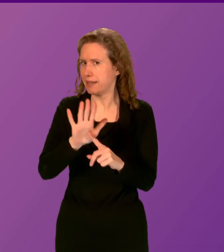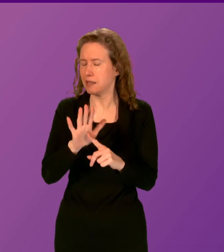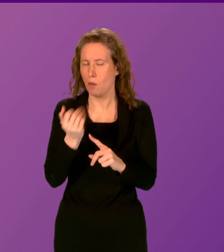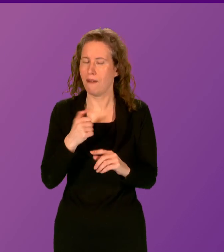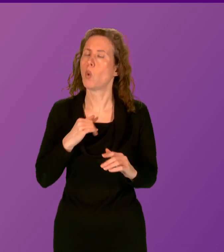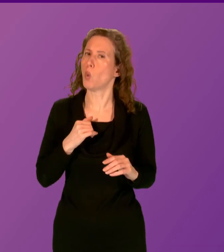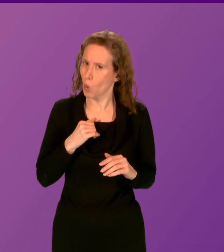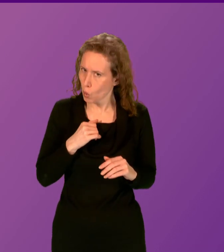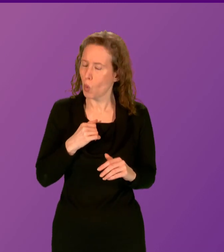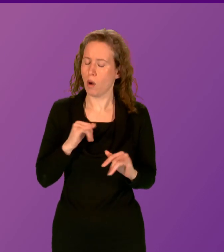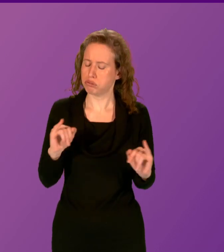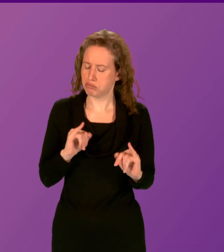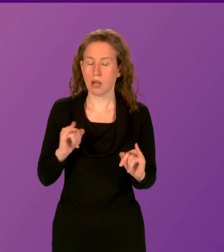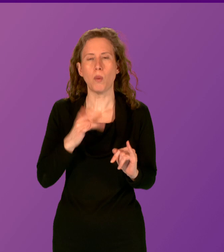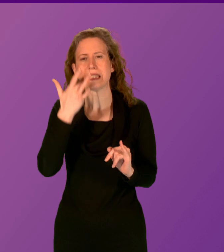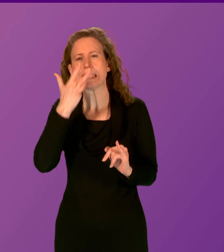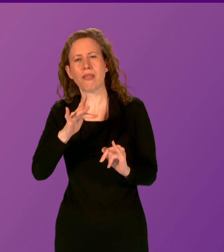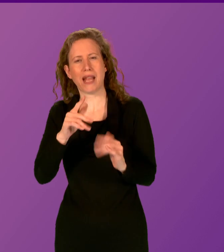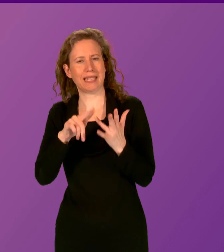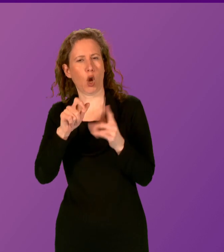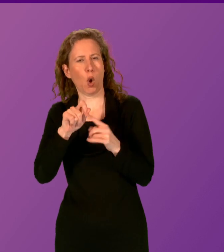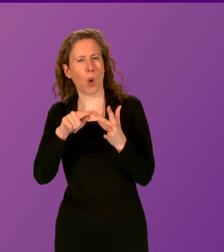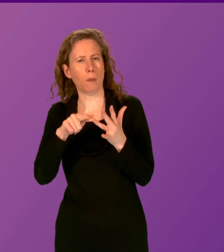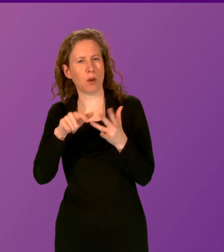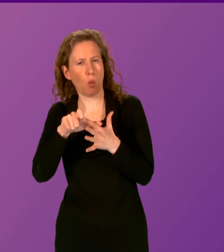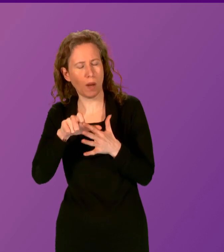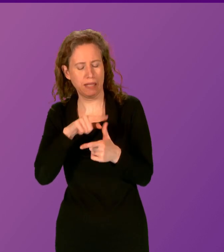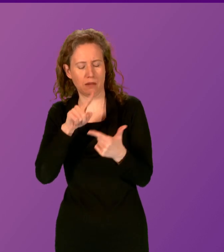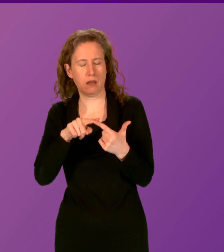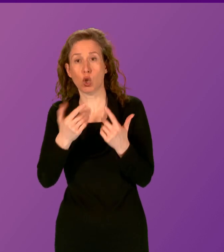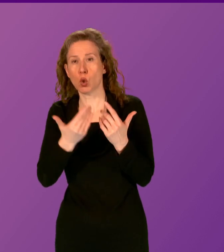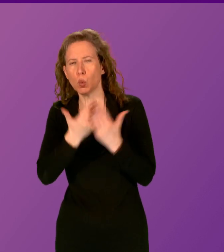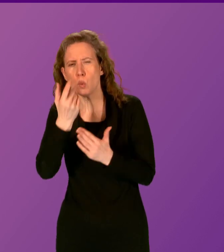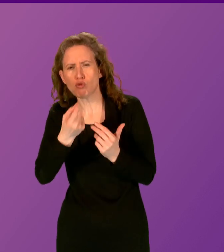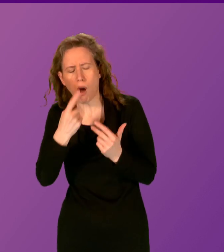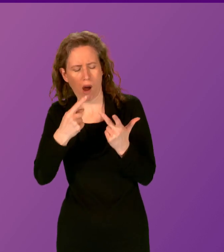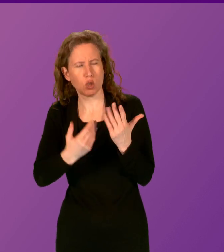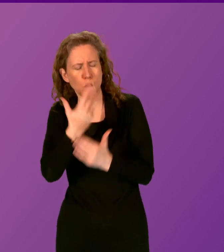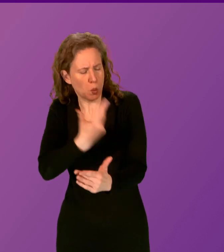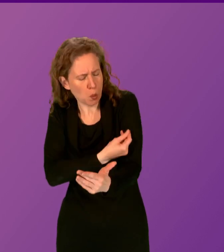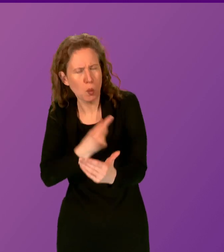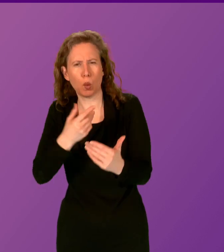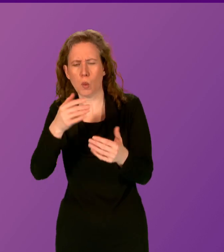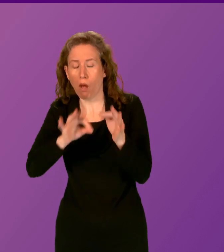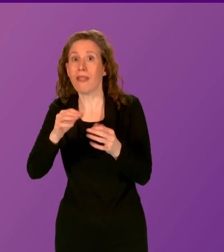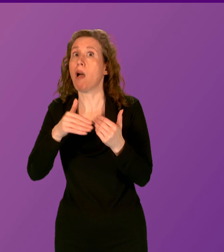with synthetic opioids such as nitazenes and fentanyl, which are more addictive and more